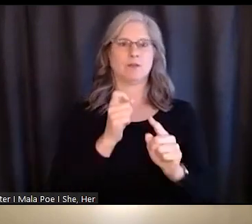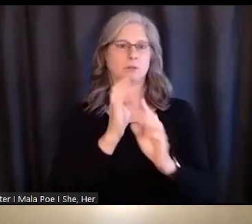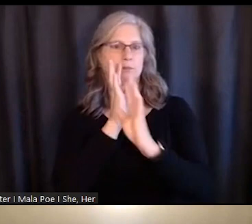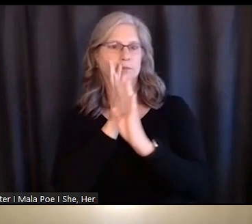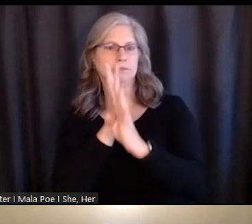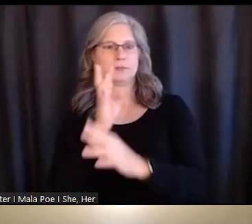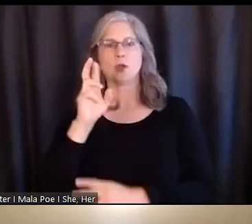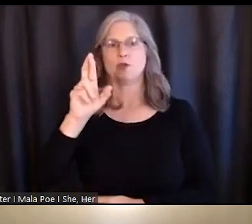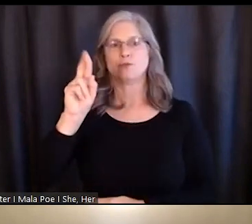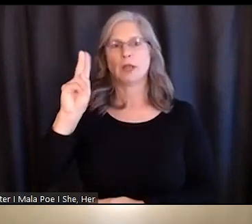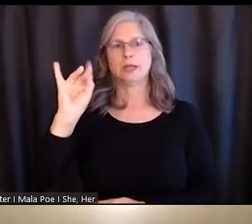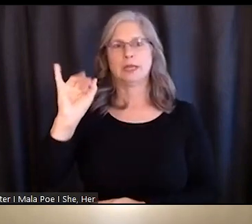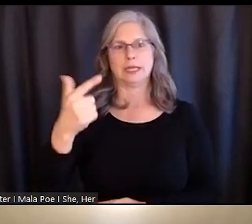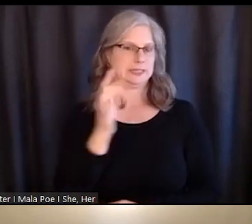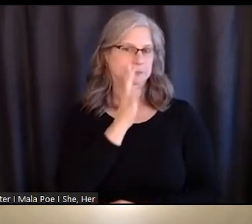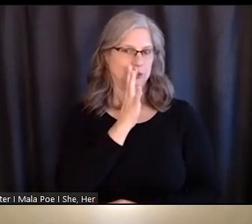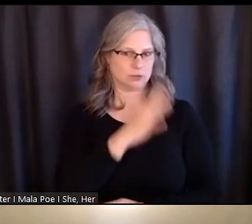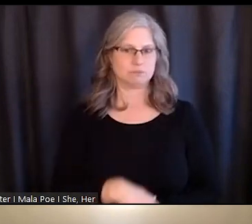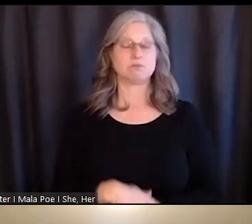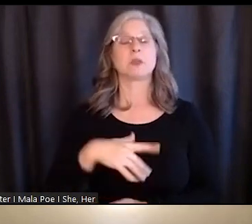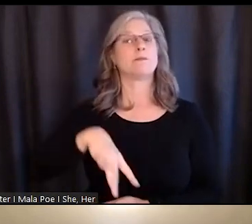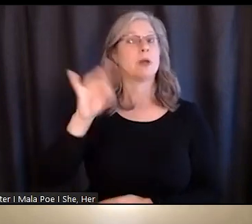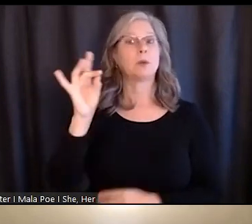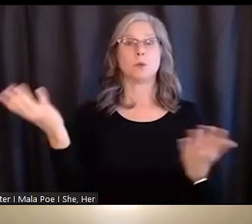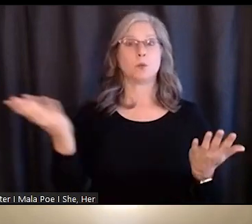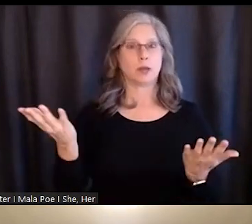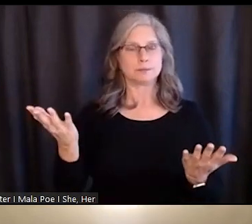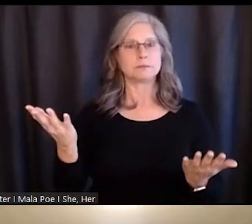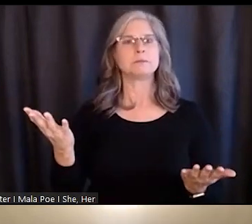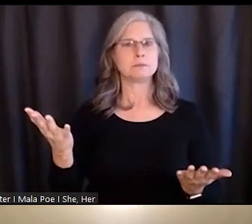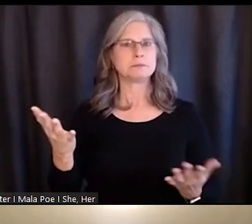So, what we did find is a one group who are really great segmenters.